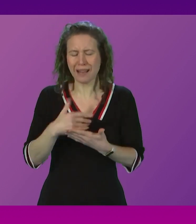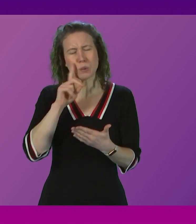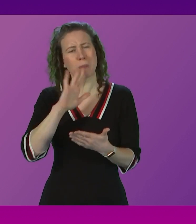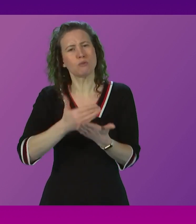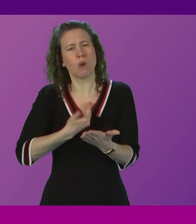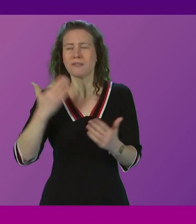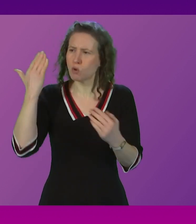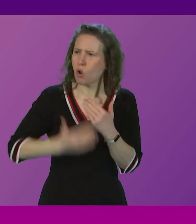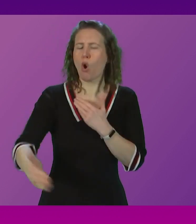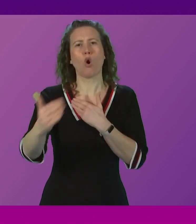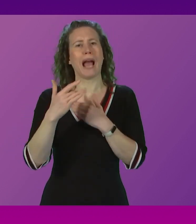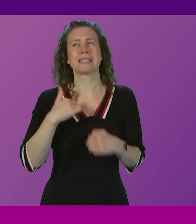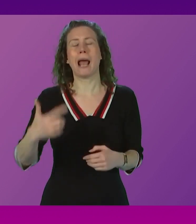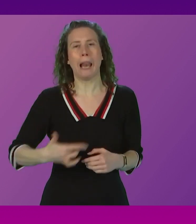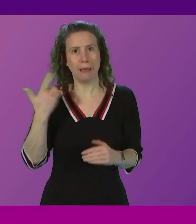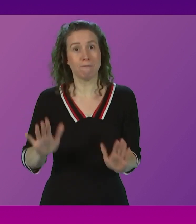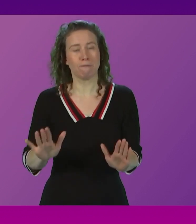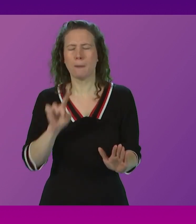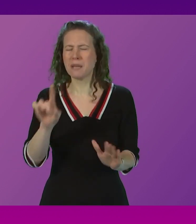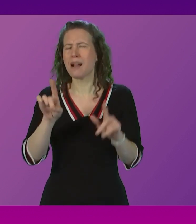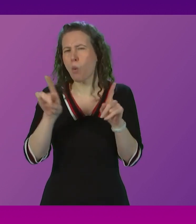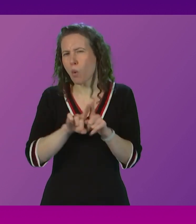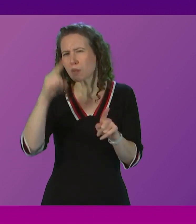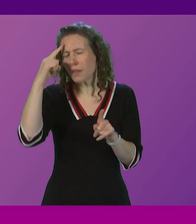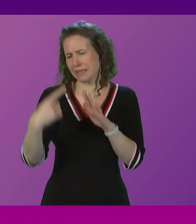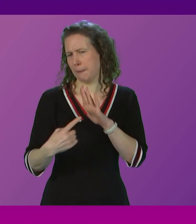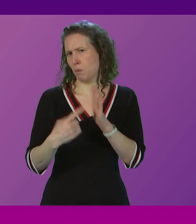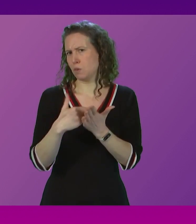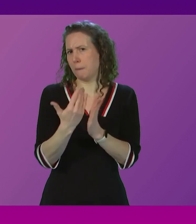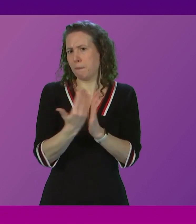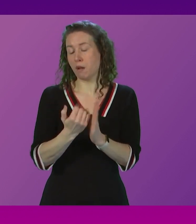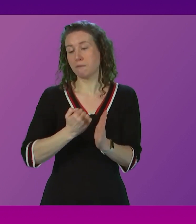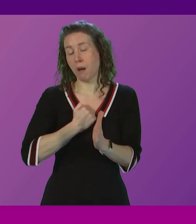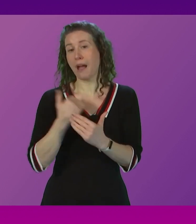for as long as I live, but I also think that it is an important part of my responsibility